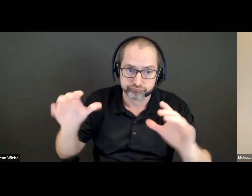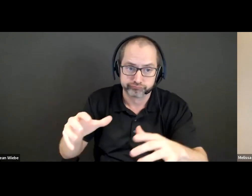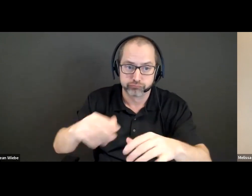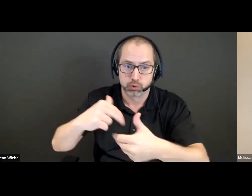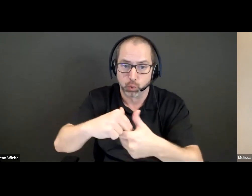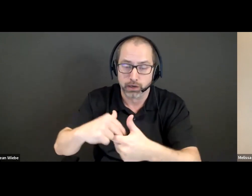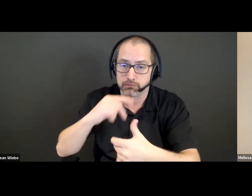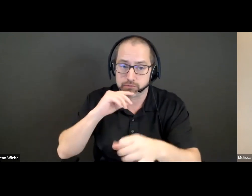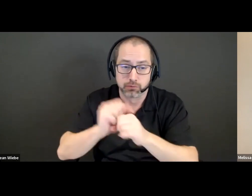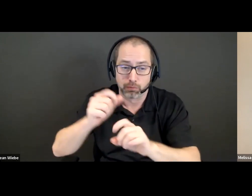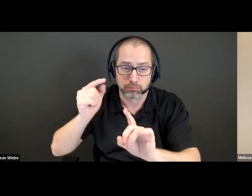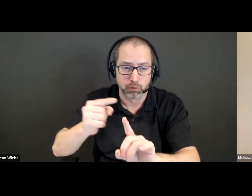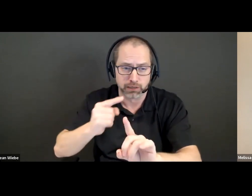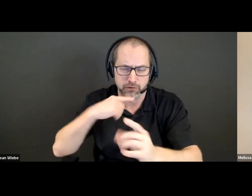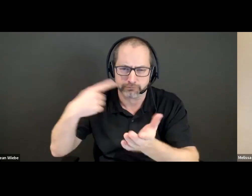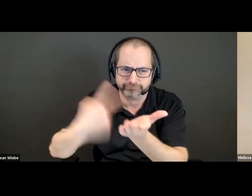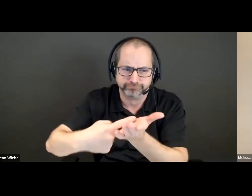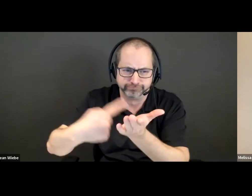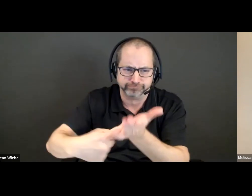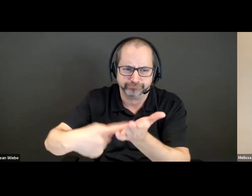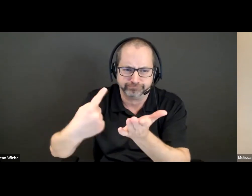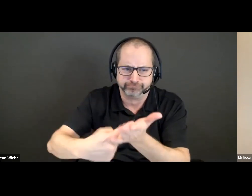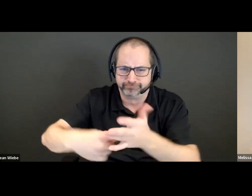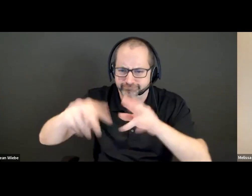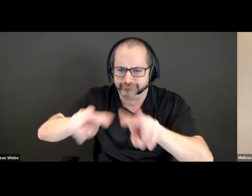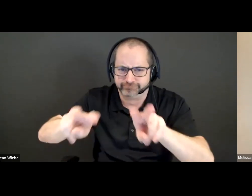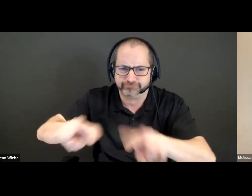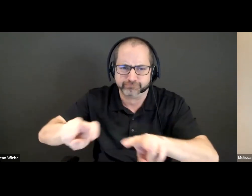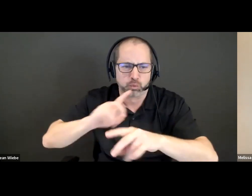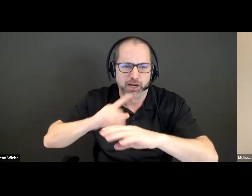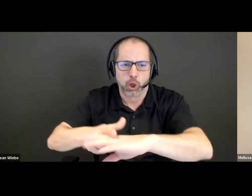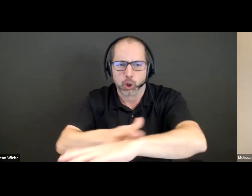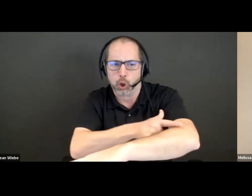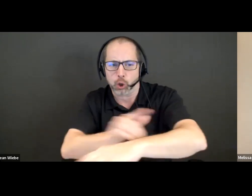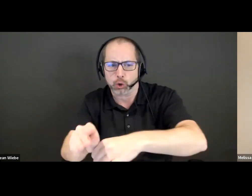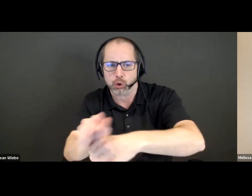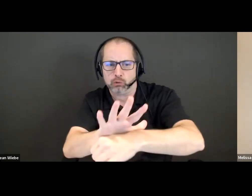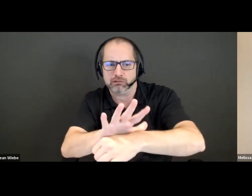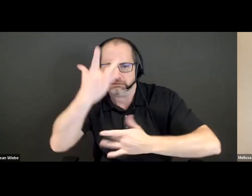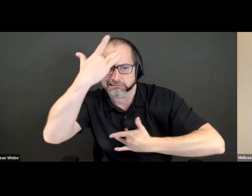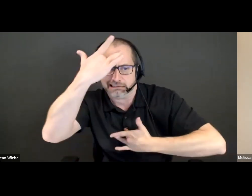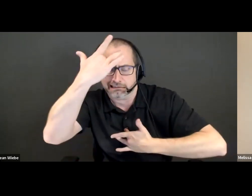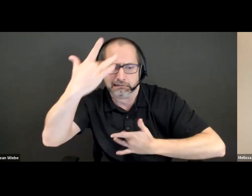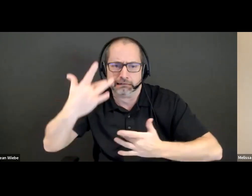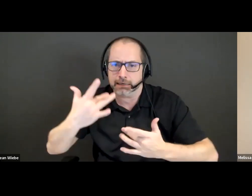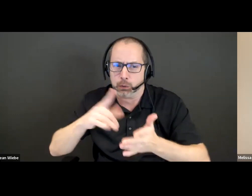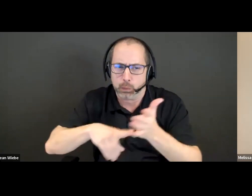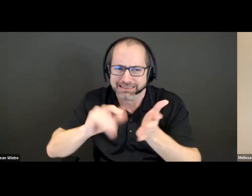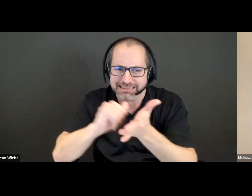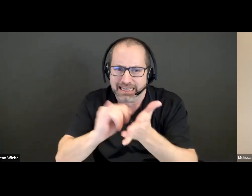in to what long COVID looks like now. What we're grappling with, the way that we're talking about